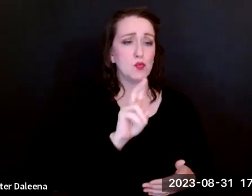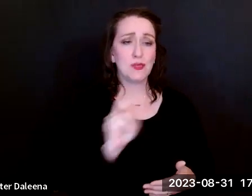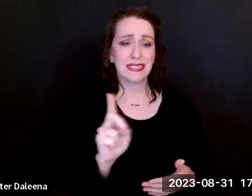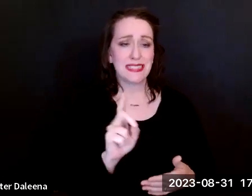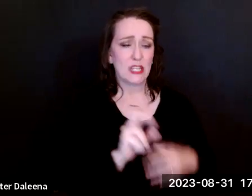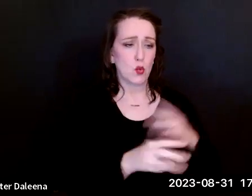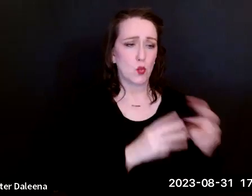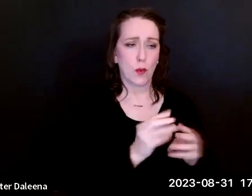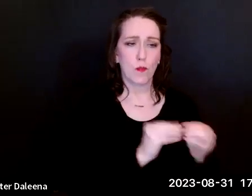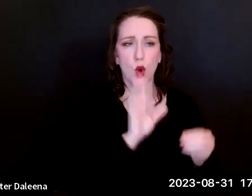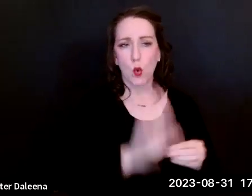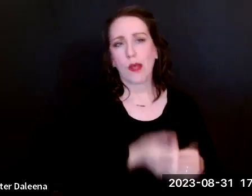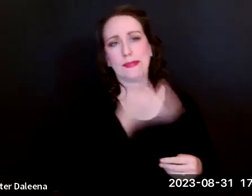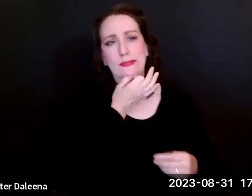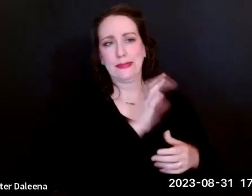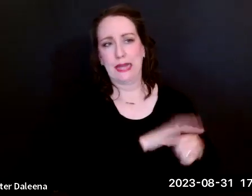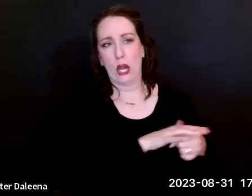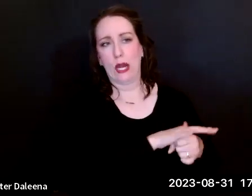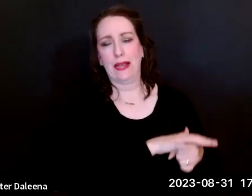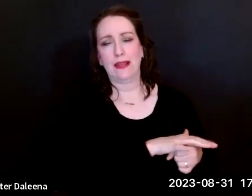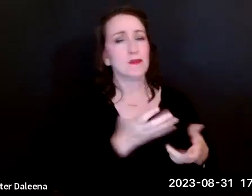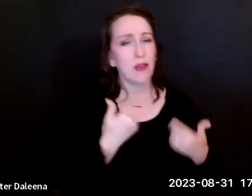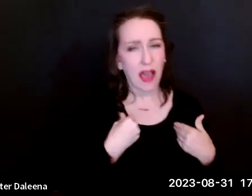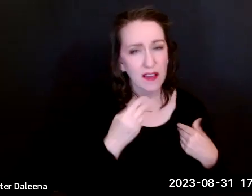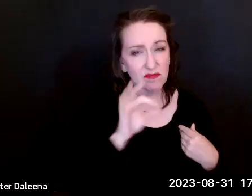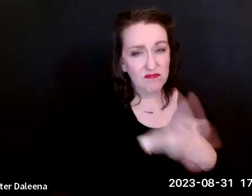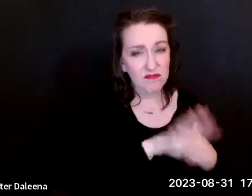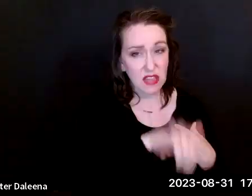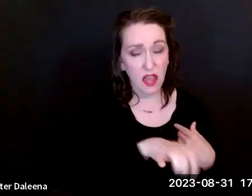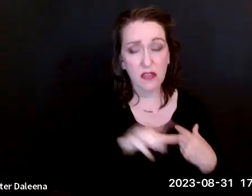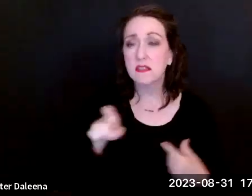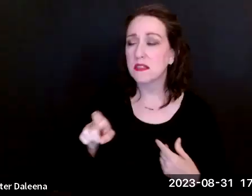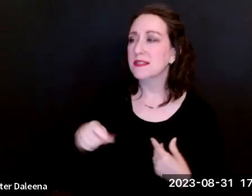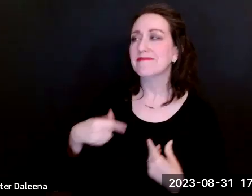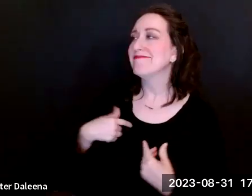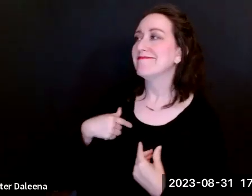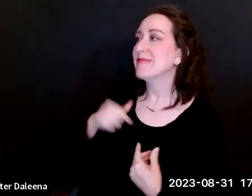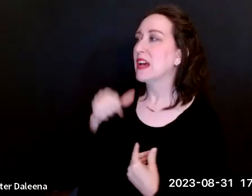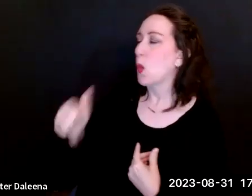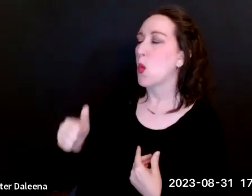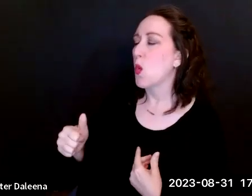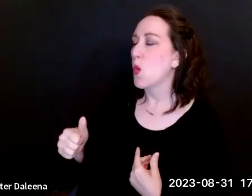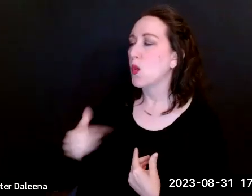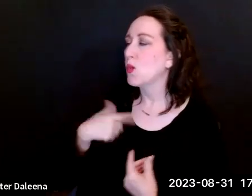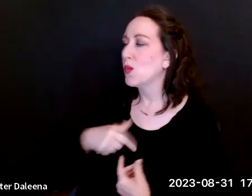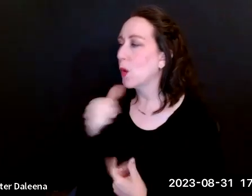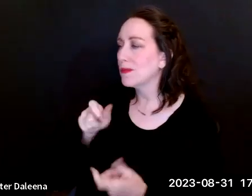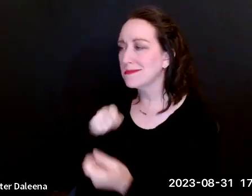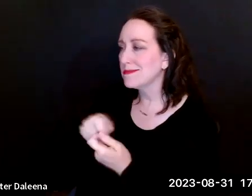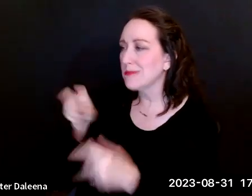bit more your expertise so do you have any input on that yeah I don't actually I don't think that's something that we specifically looked at for the other